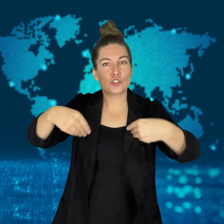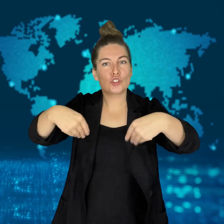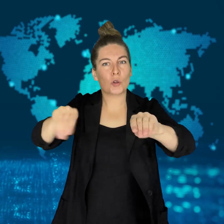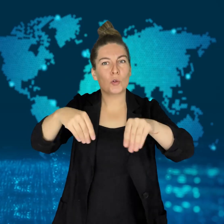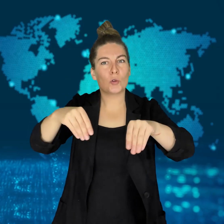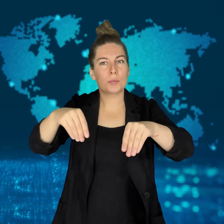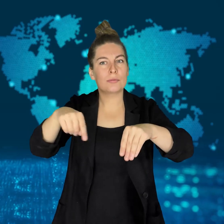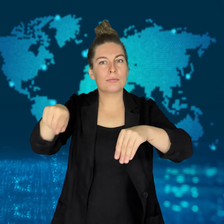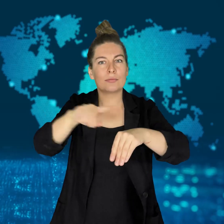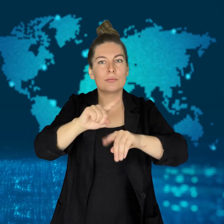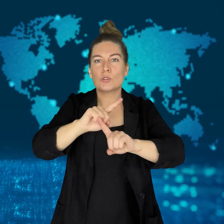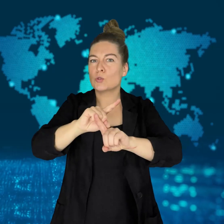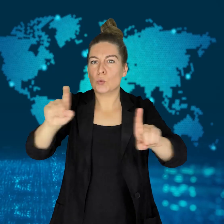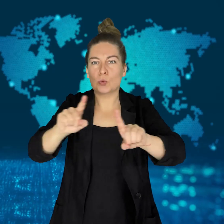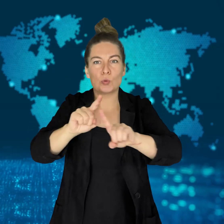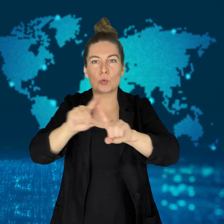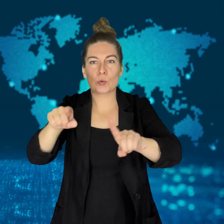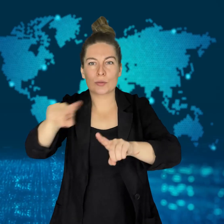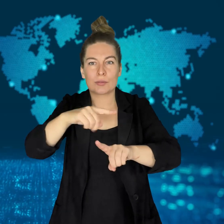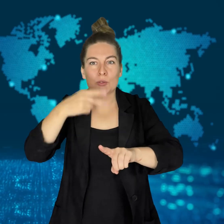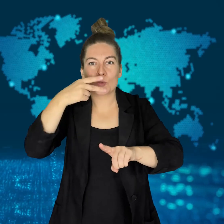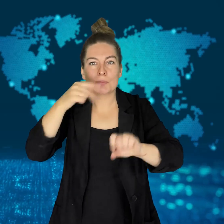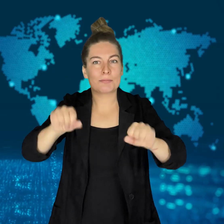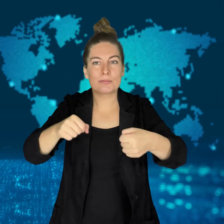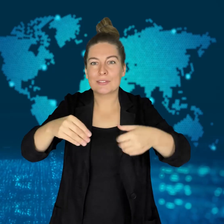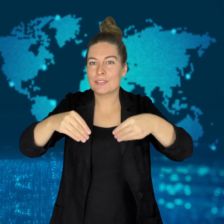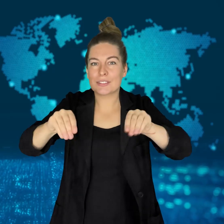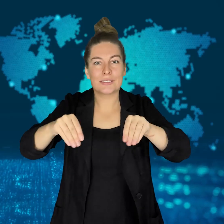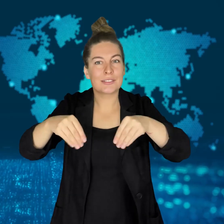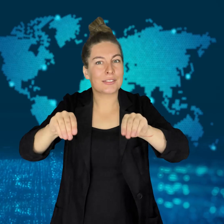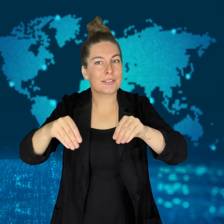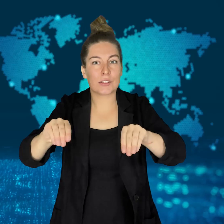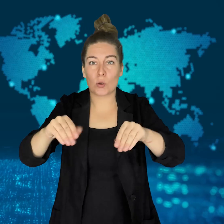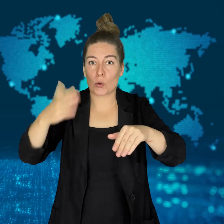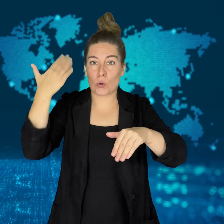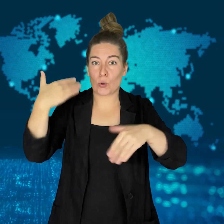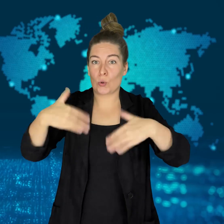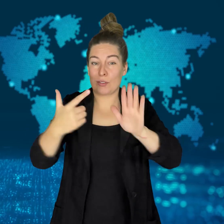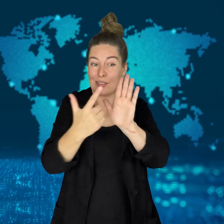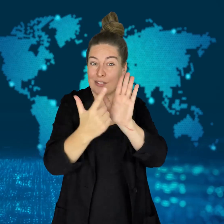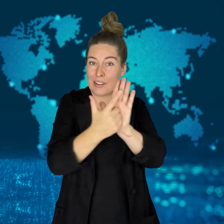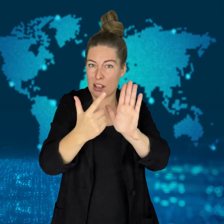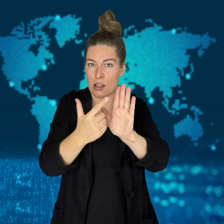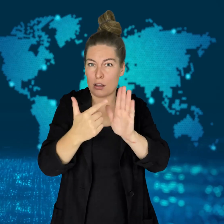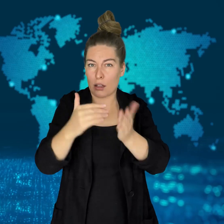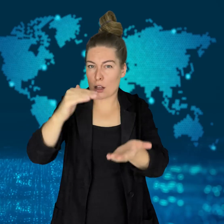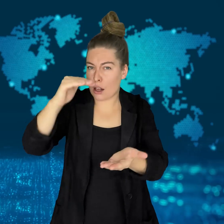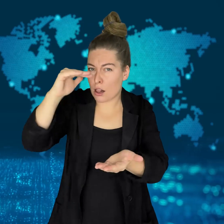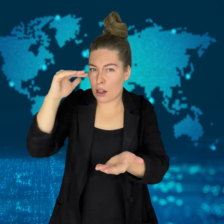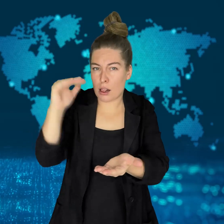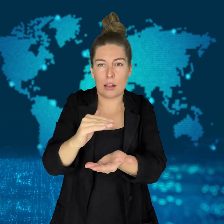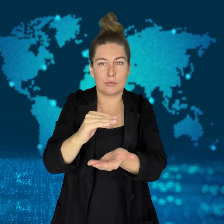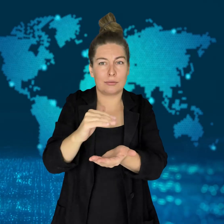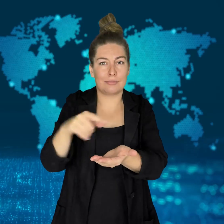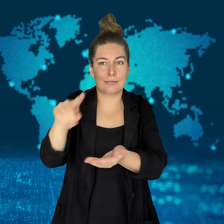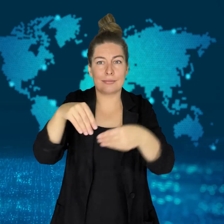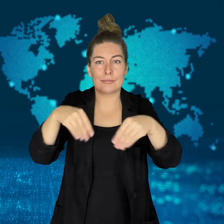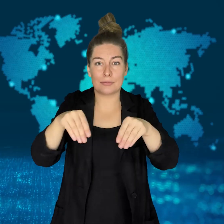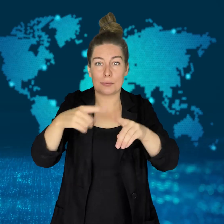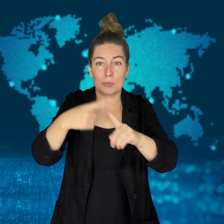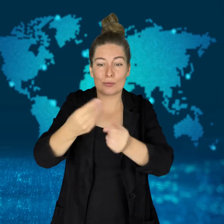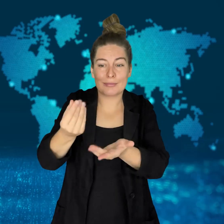Reducing the number of shops allowed to sell tobacco products has greatly